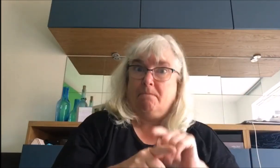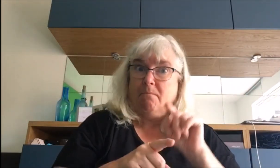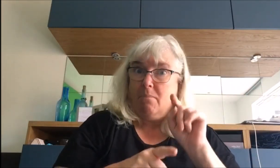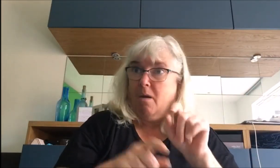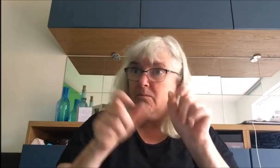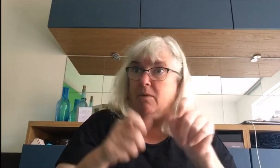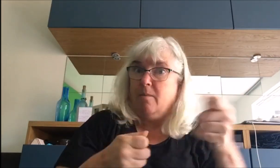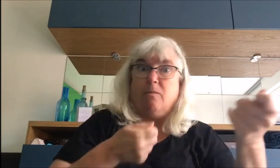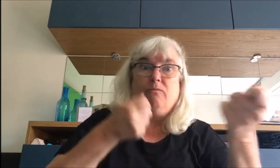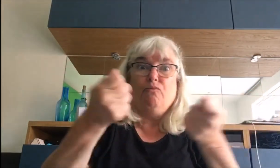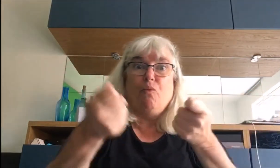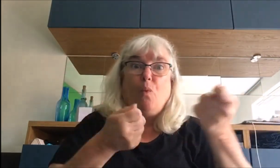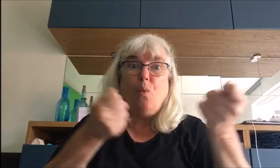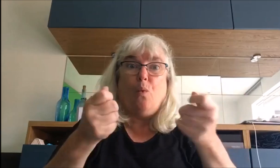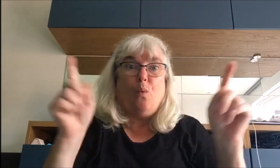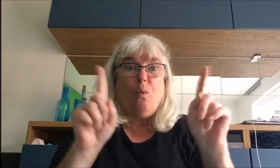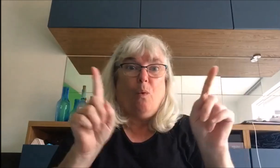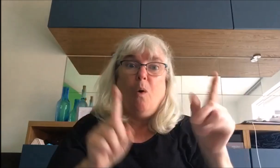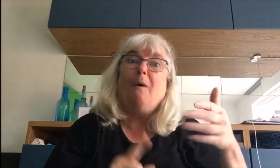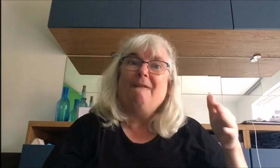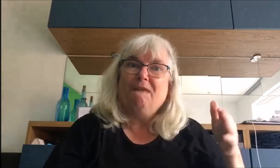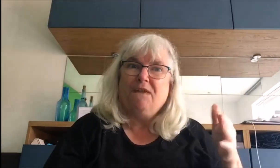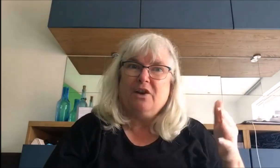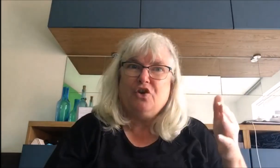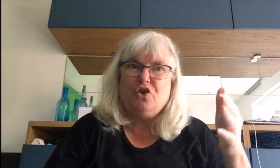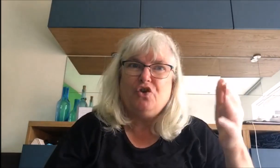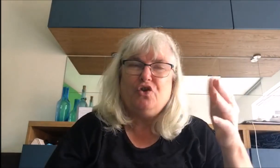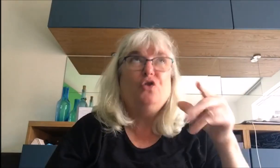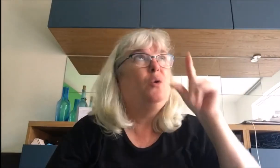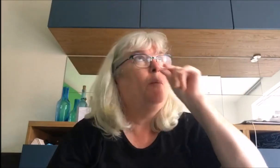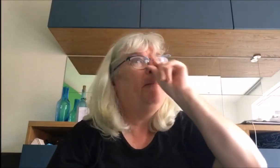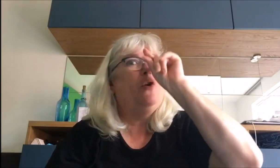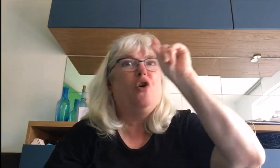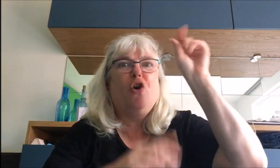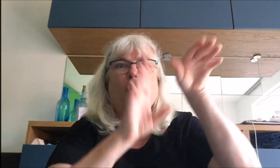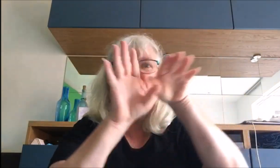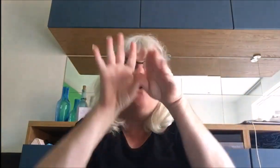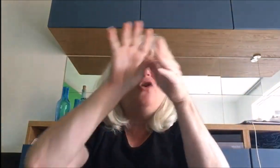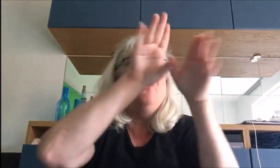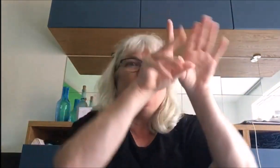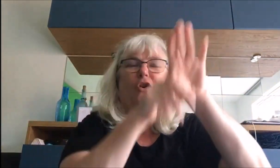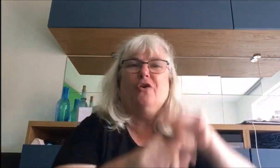and let them have dominion over the fish of the sea, and over the birds of the air,